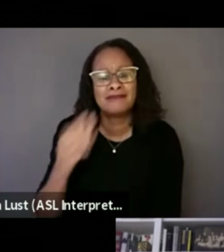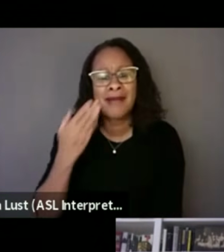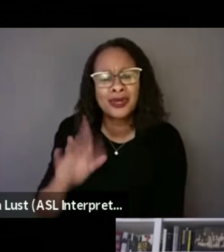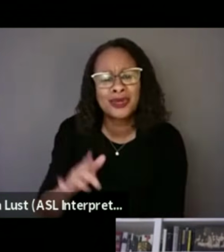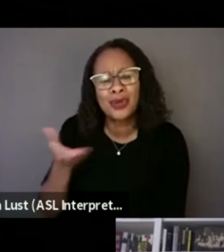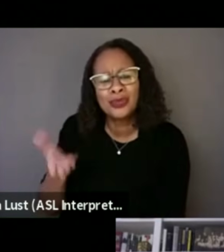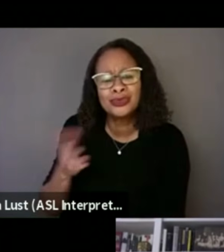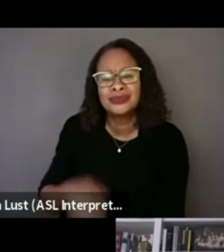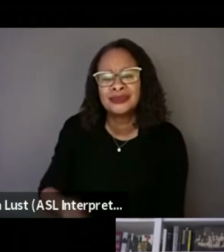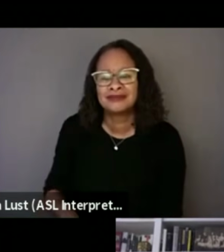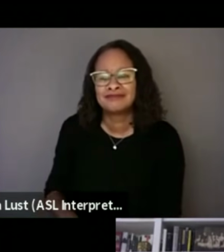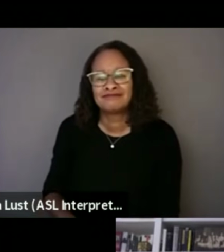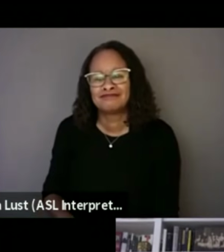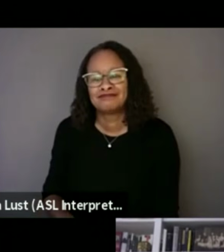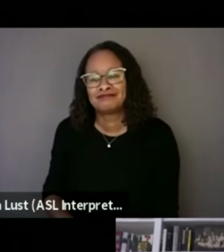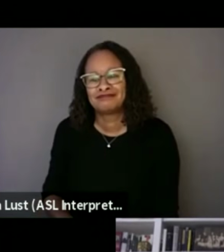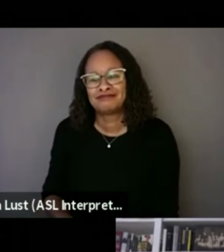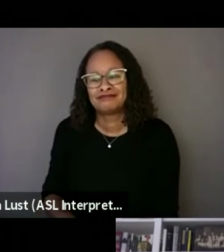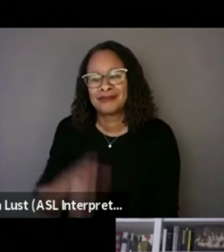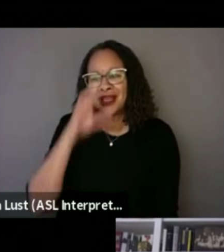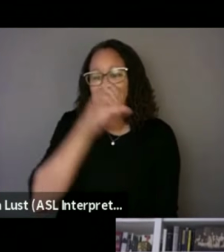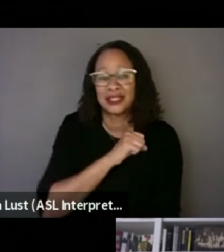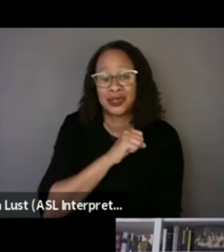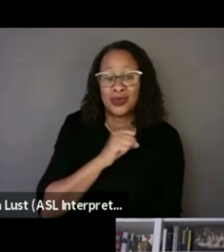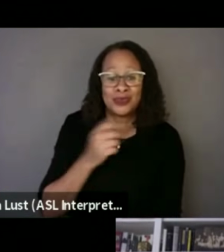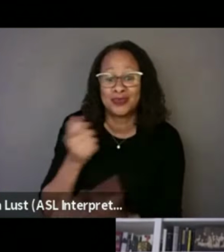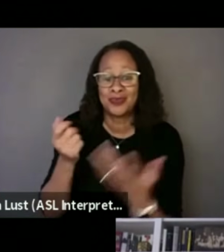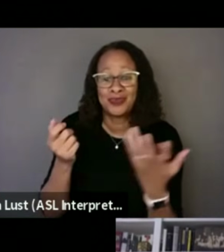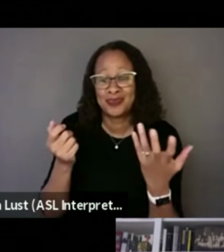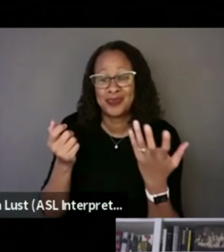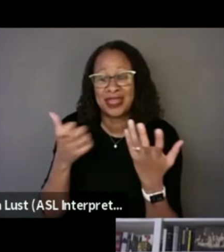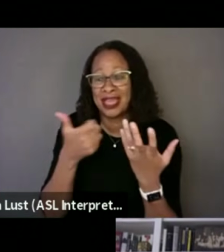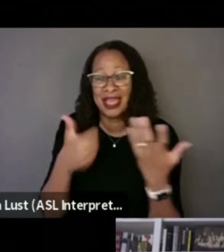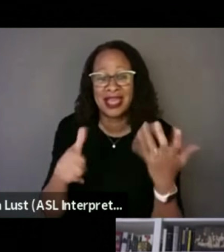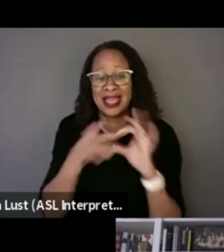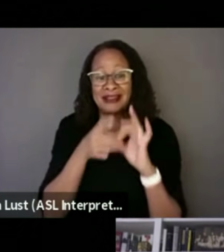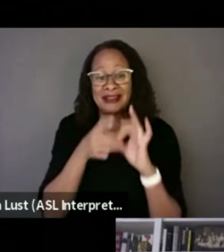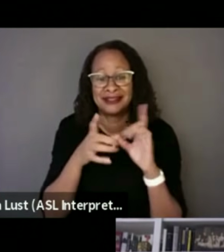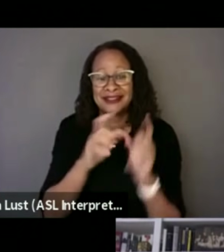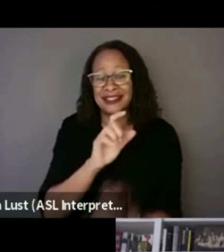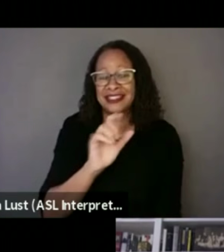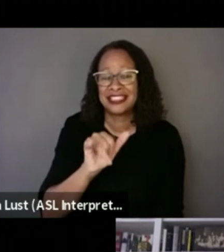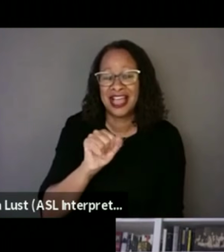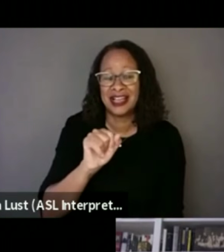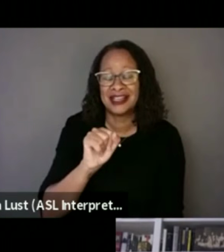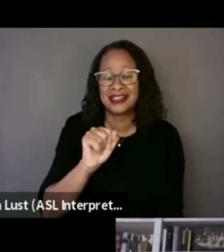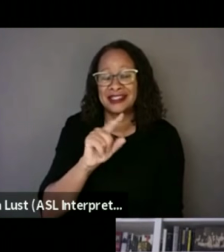I mean, cause he... Assume that Hazem has anything in common with Yasmeen I mean, you're from very different places, right?